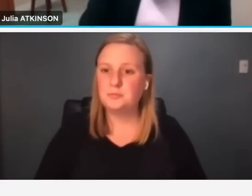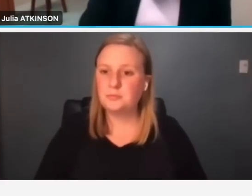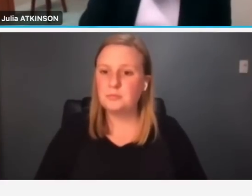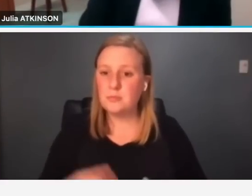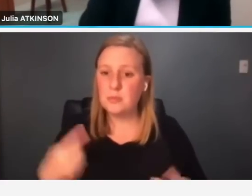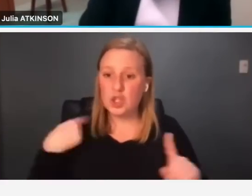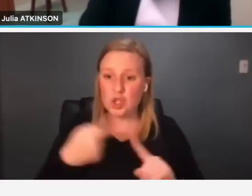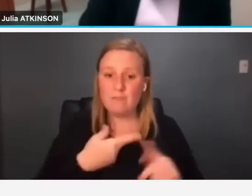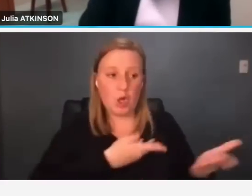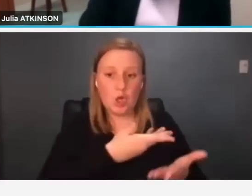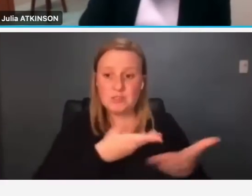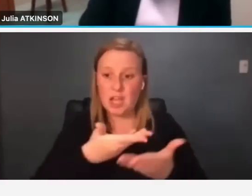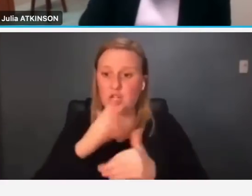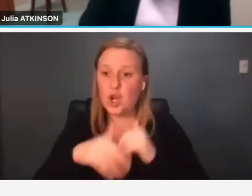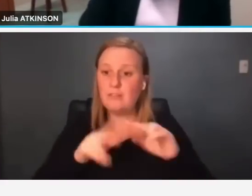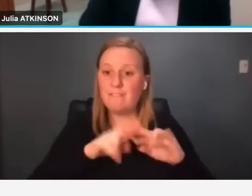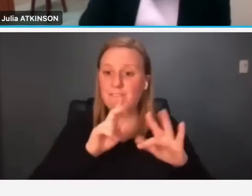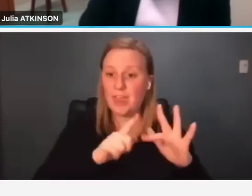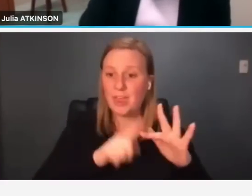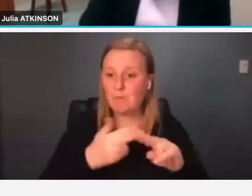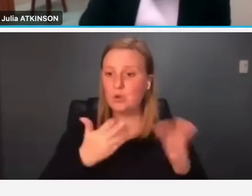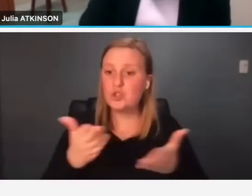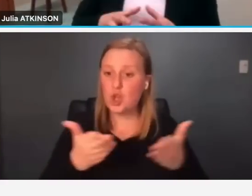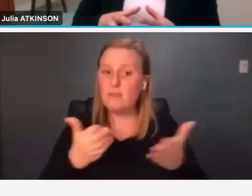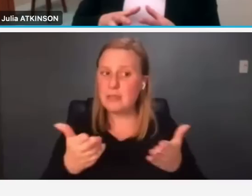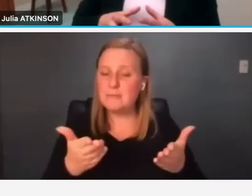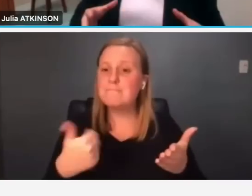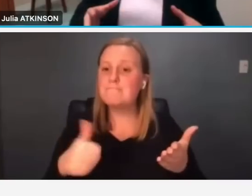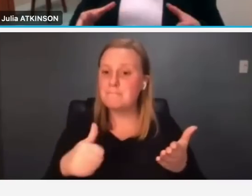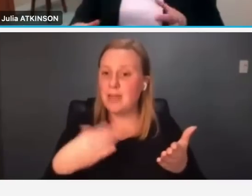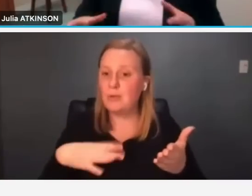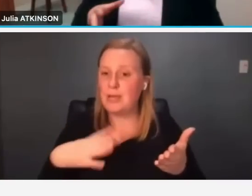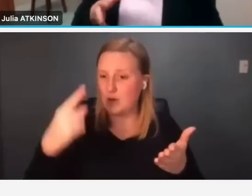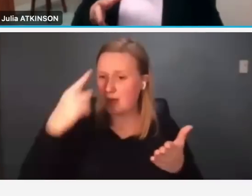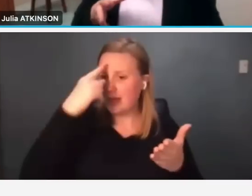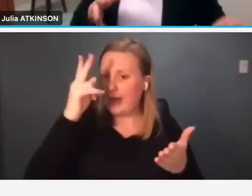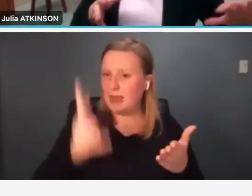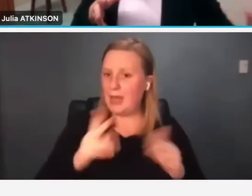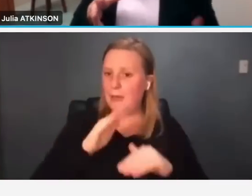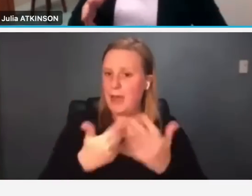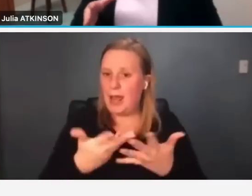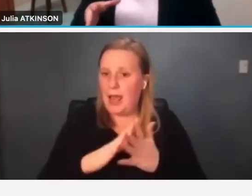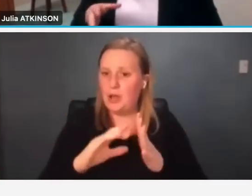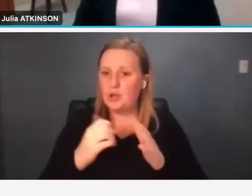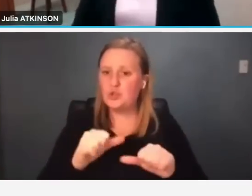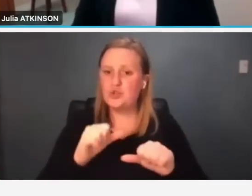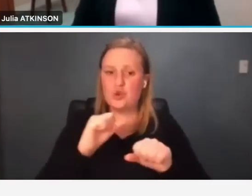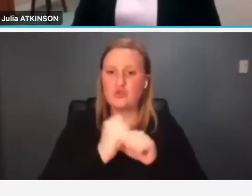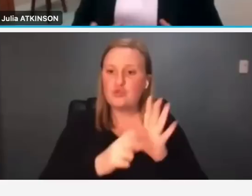for service is that we do need to be looking at some other expansion of how we might use and deploy grants to back that up.